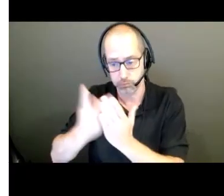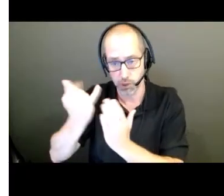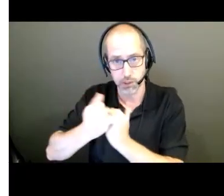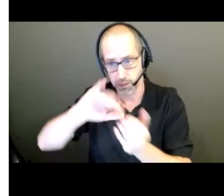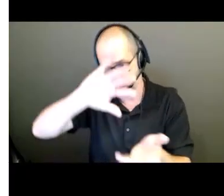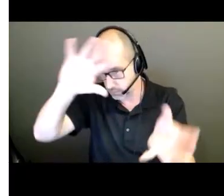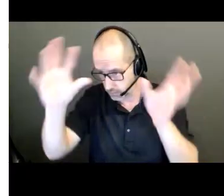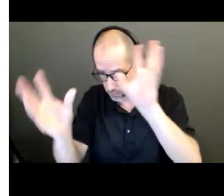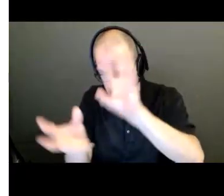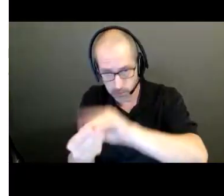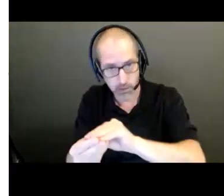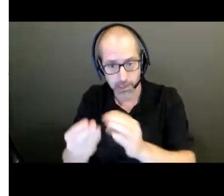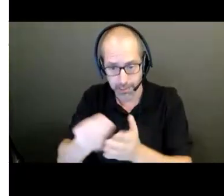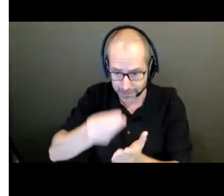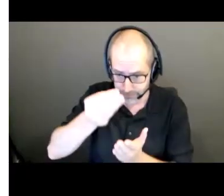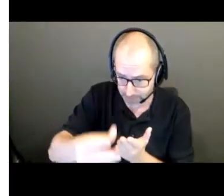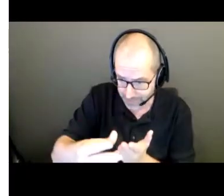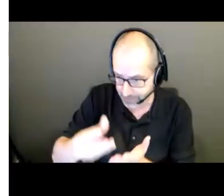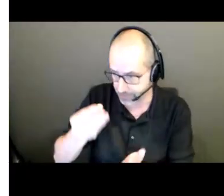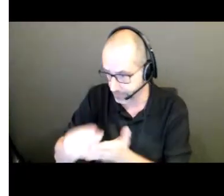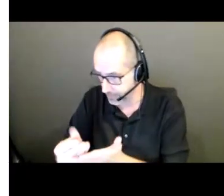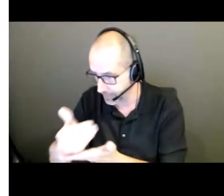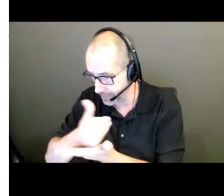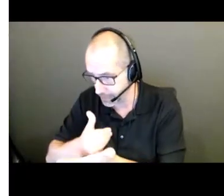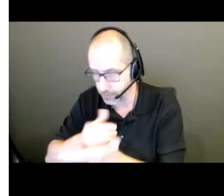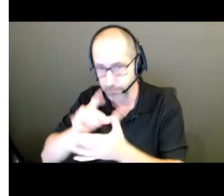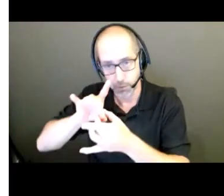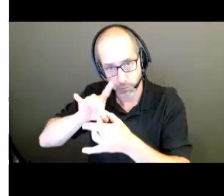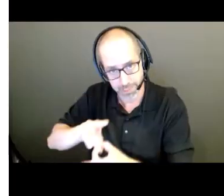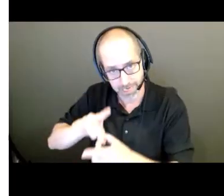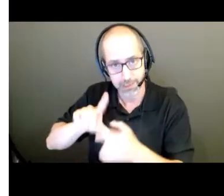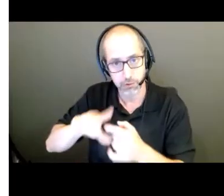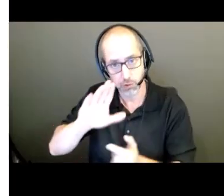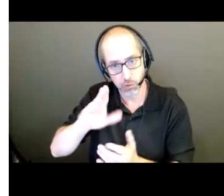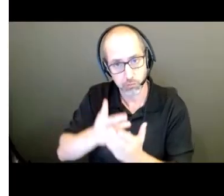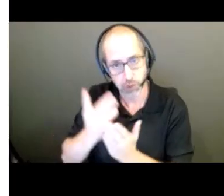related to your residency project, not just the portion